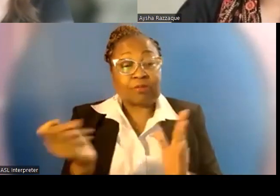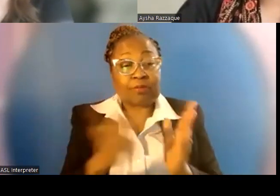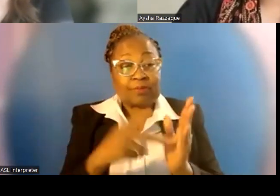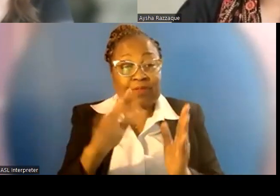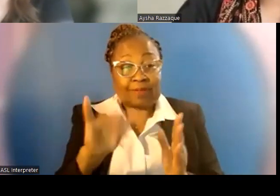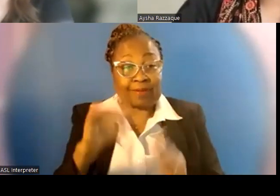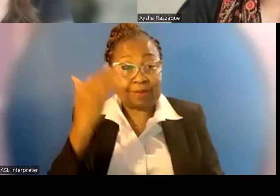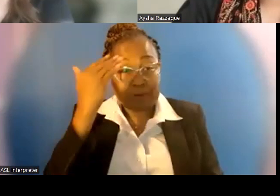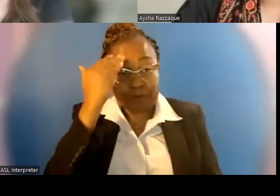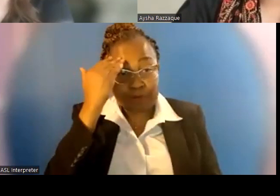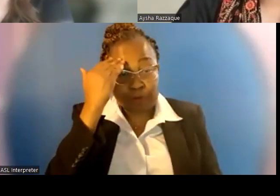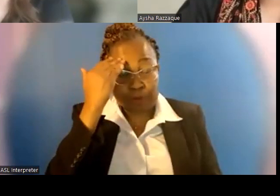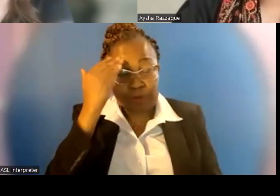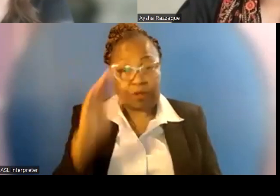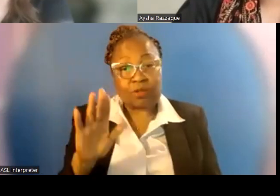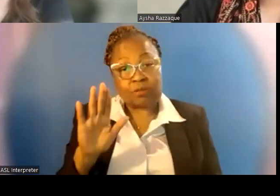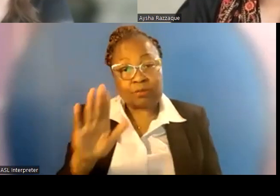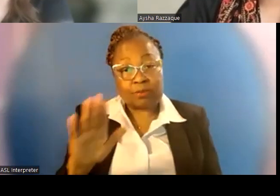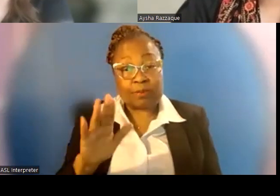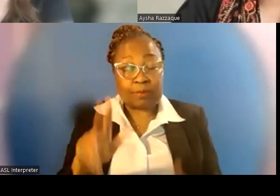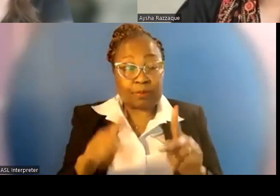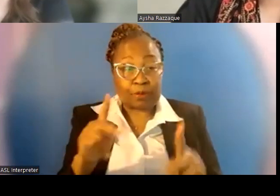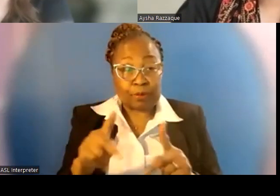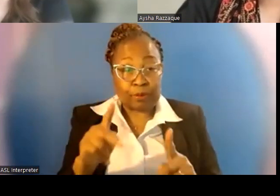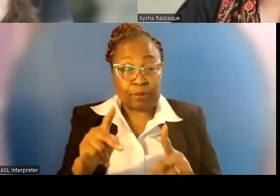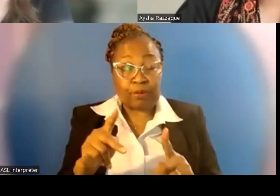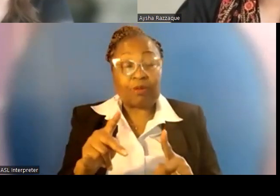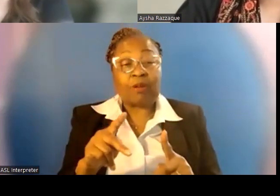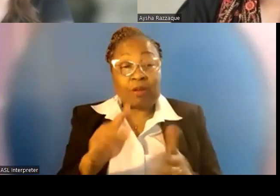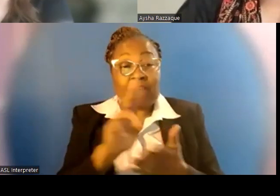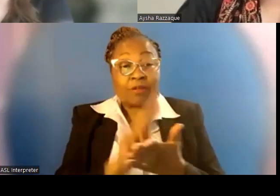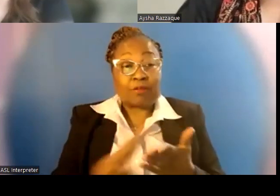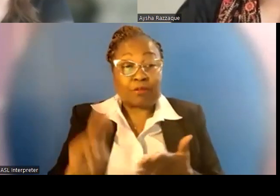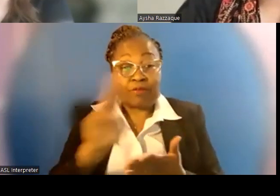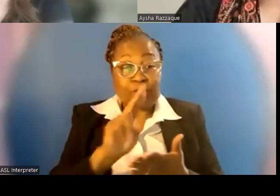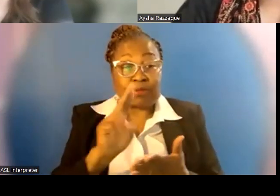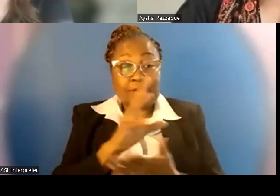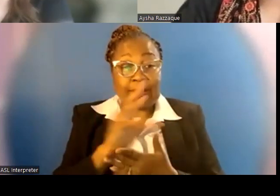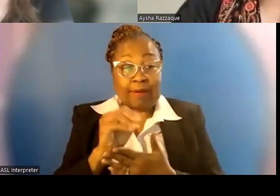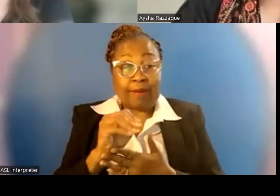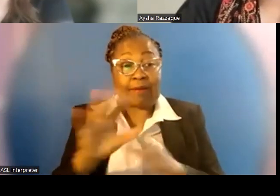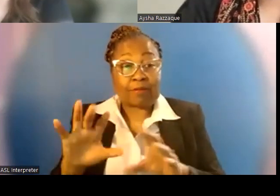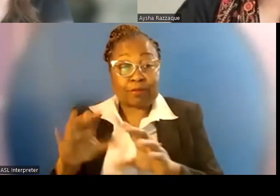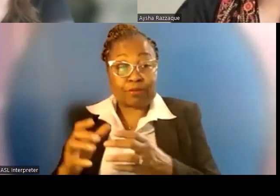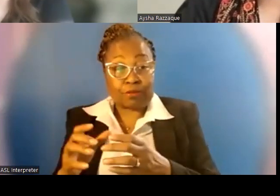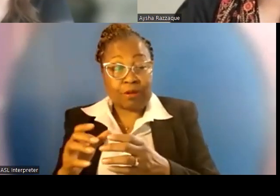to the Myaamia people. Miami University and the Miami tribe are proud of this work